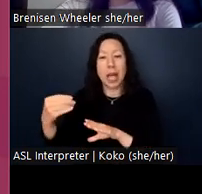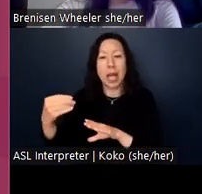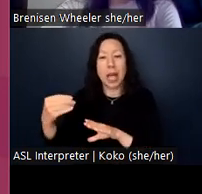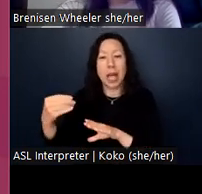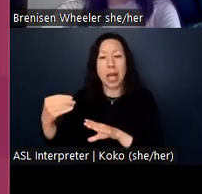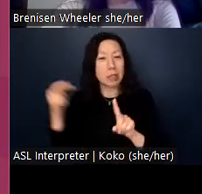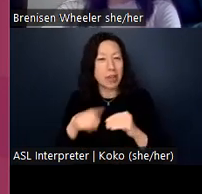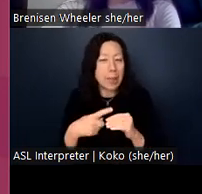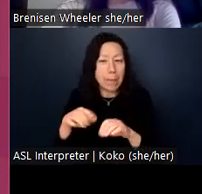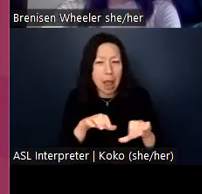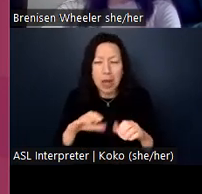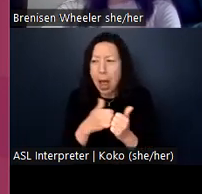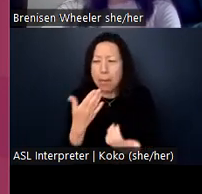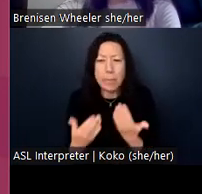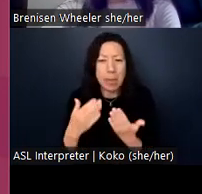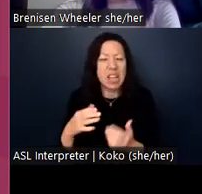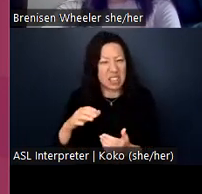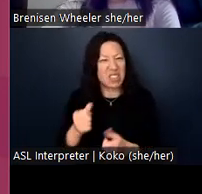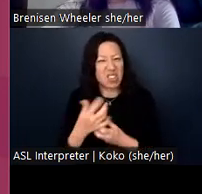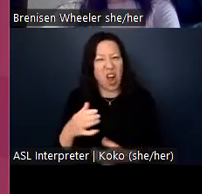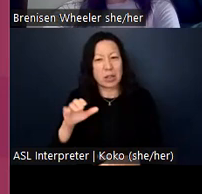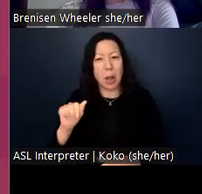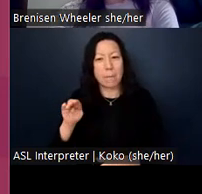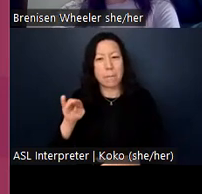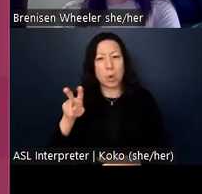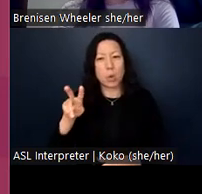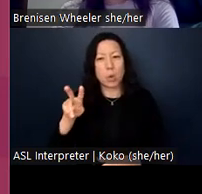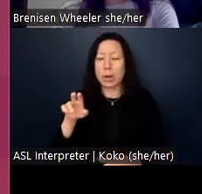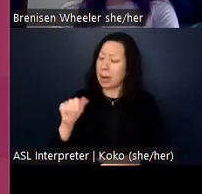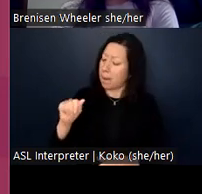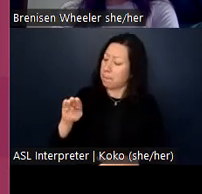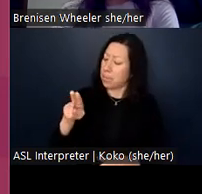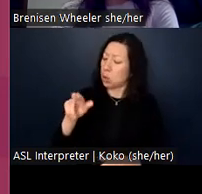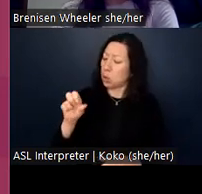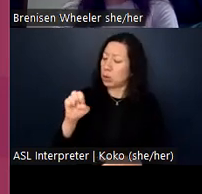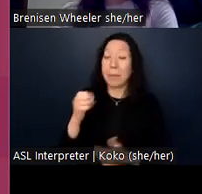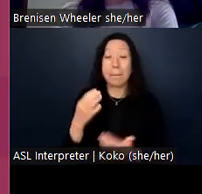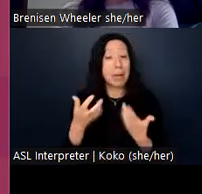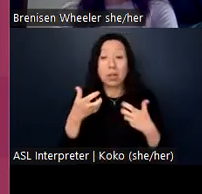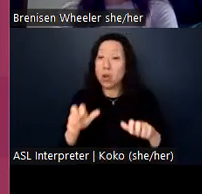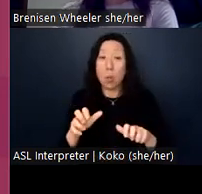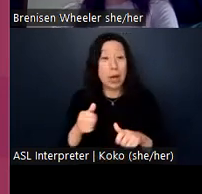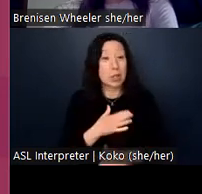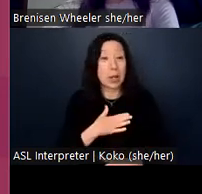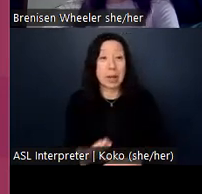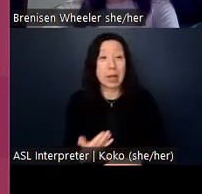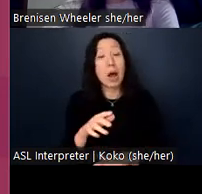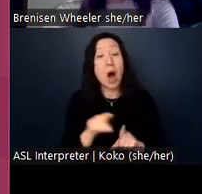even if they don't wanna admit it. 13:30:11 The other is, Is your partner really thing in quiz? 13:30:15 That can be a tool for a survivor